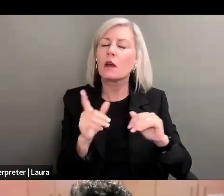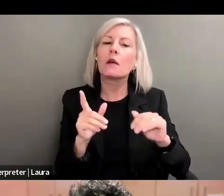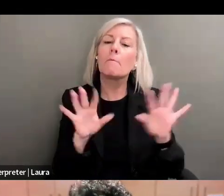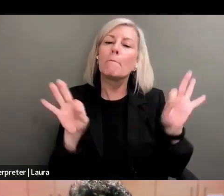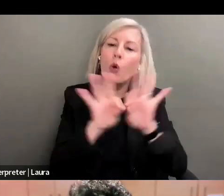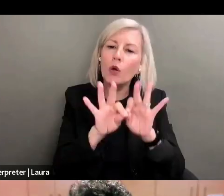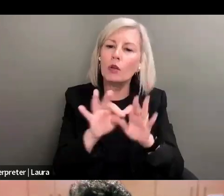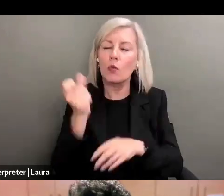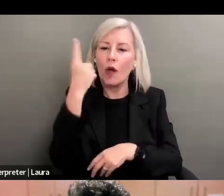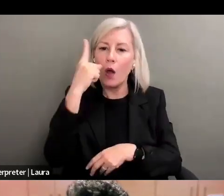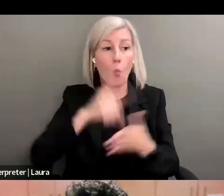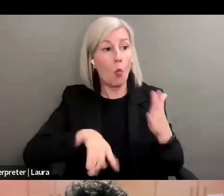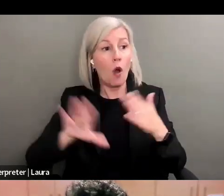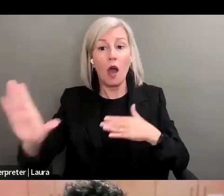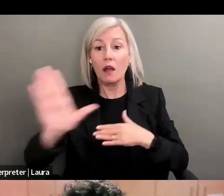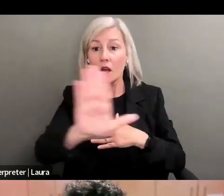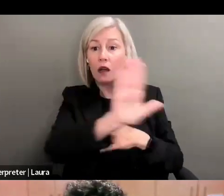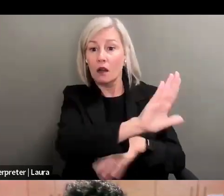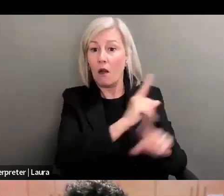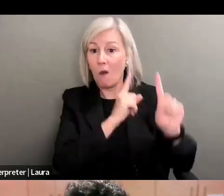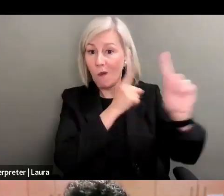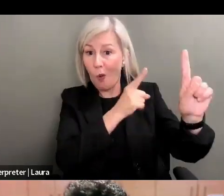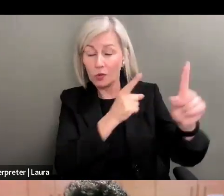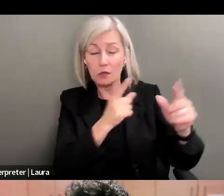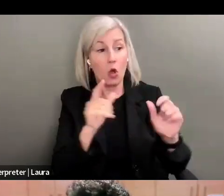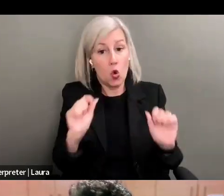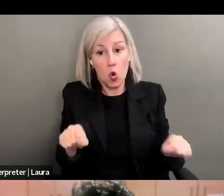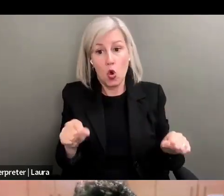our goals might either overlap or even be a little bit different.